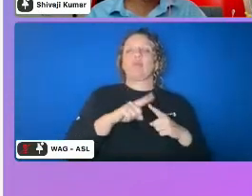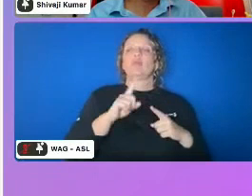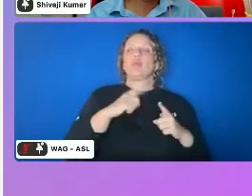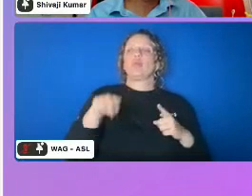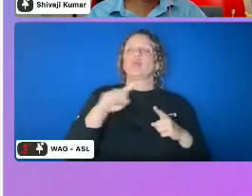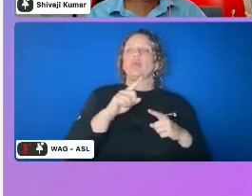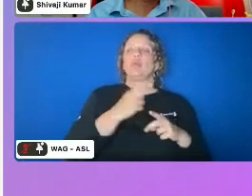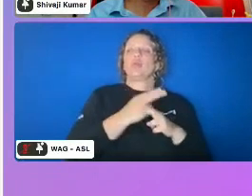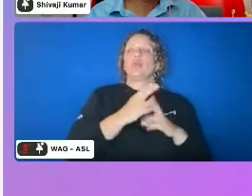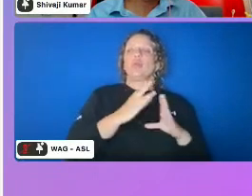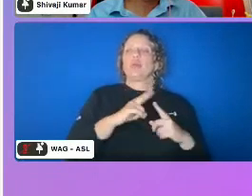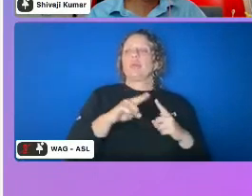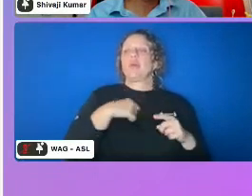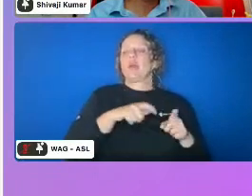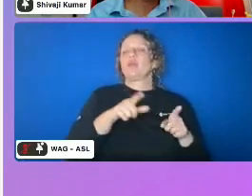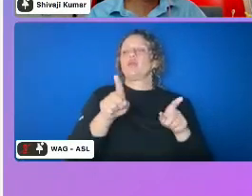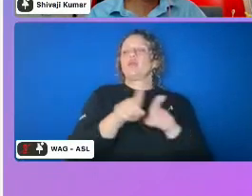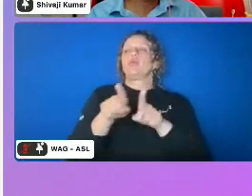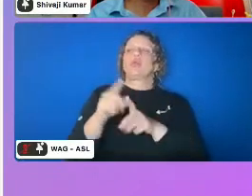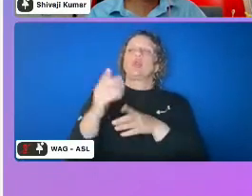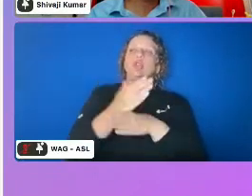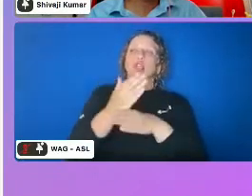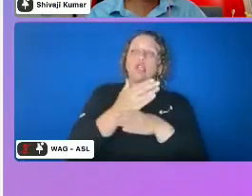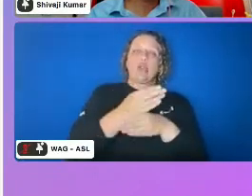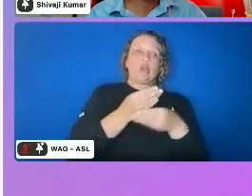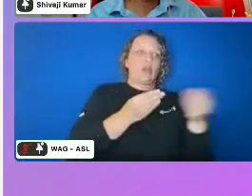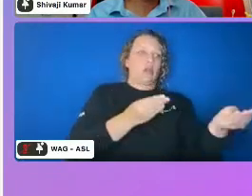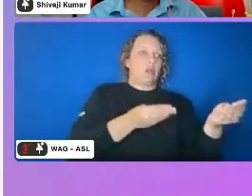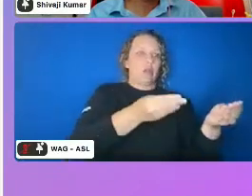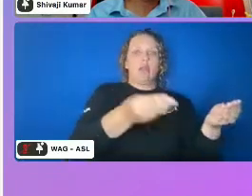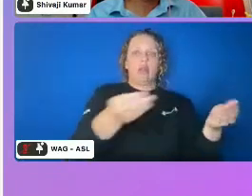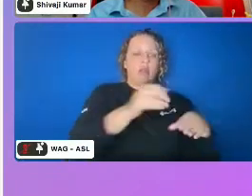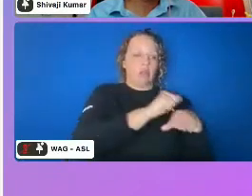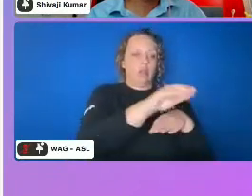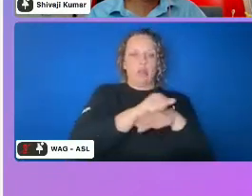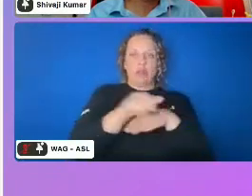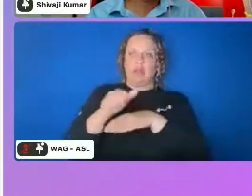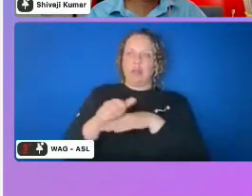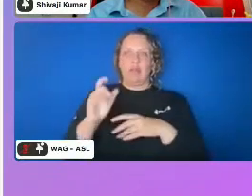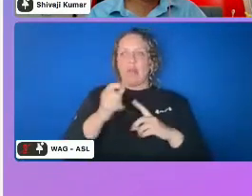but you had to share it for each individual issue. And I know in our case what do we have?